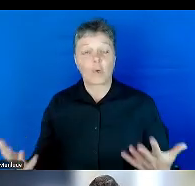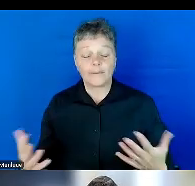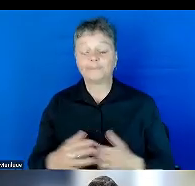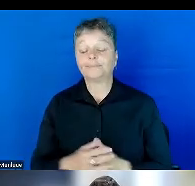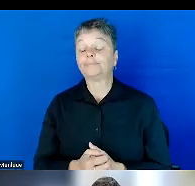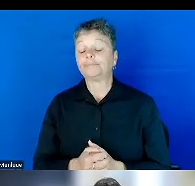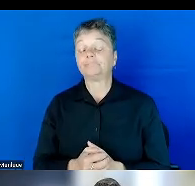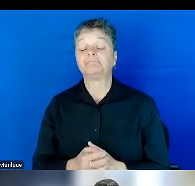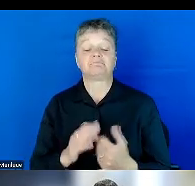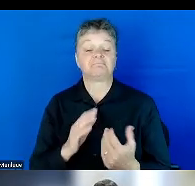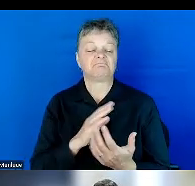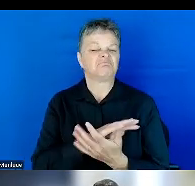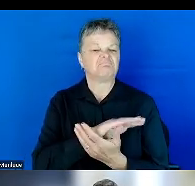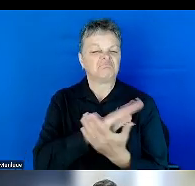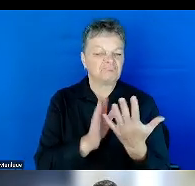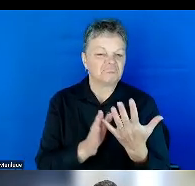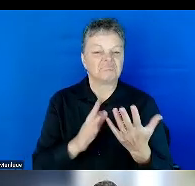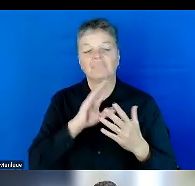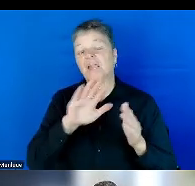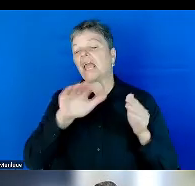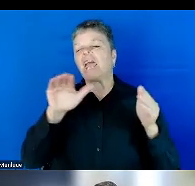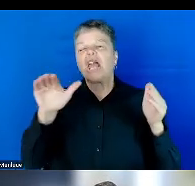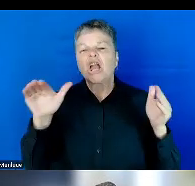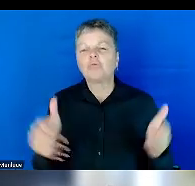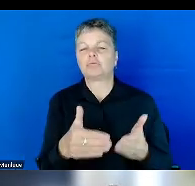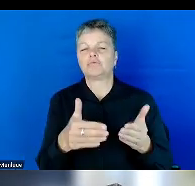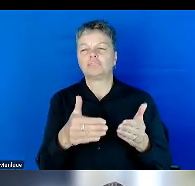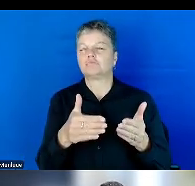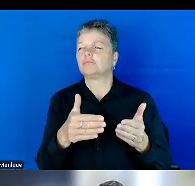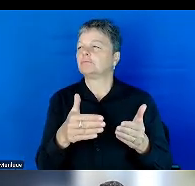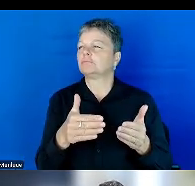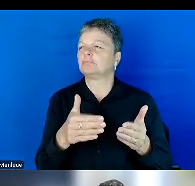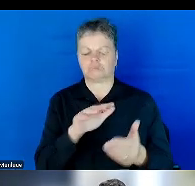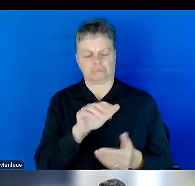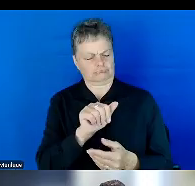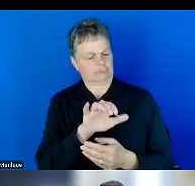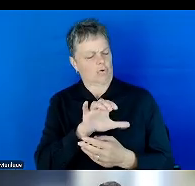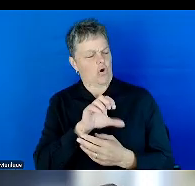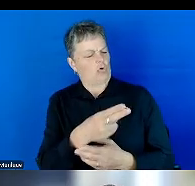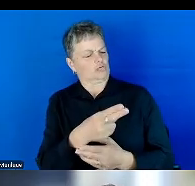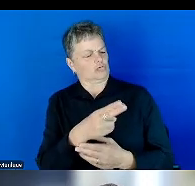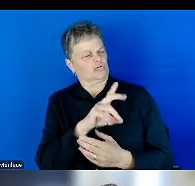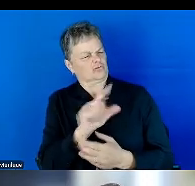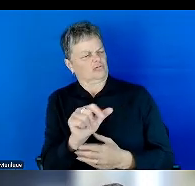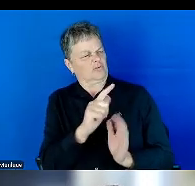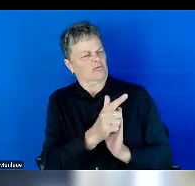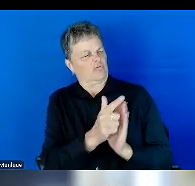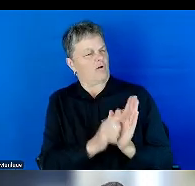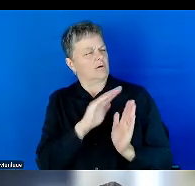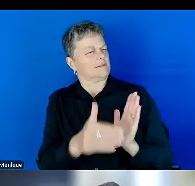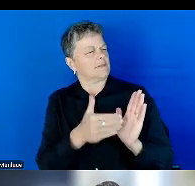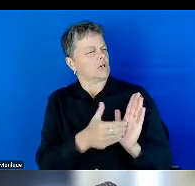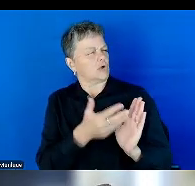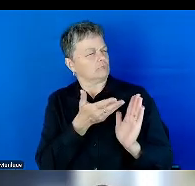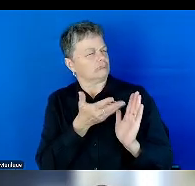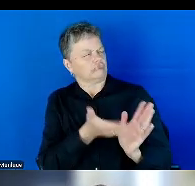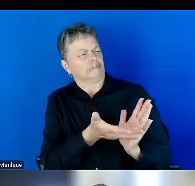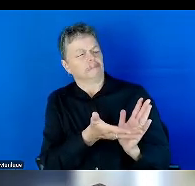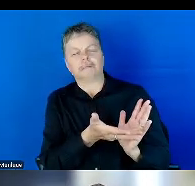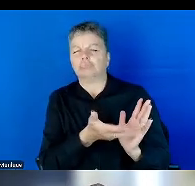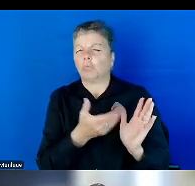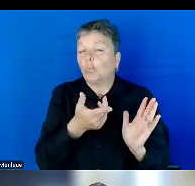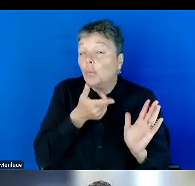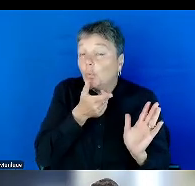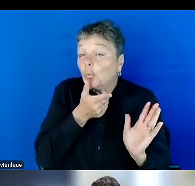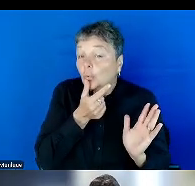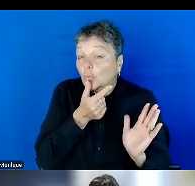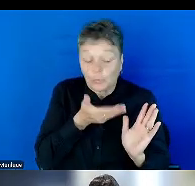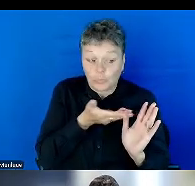an introduction um of ARCH Disability Law Center, who who we are for those of you who may not be